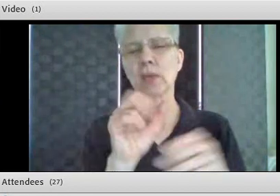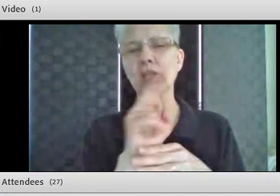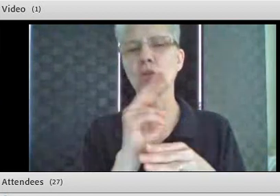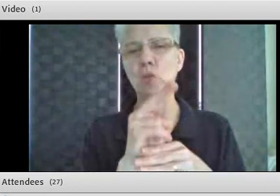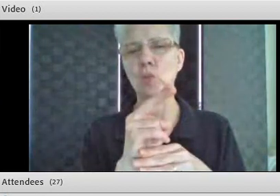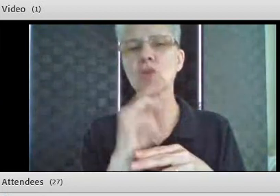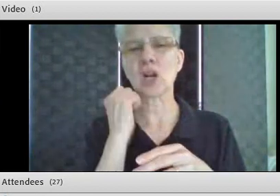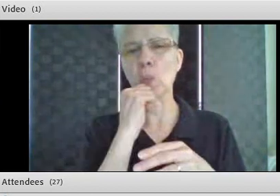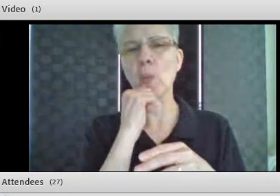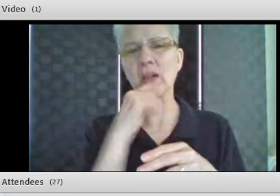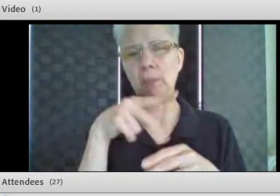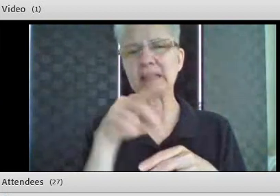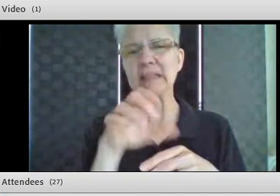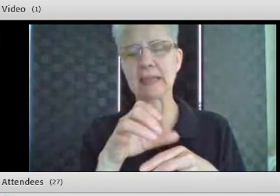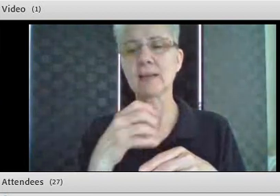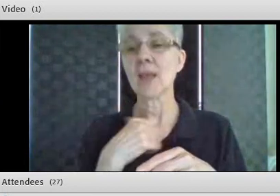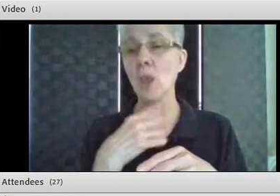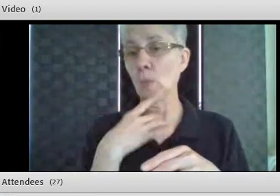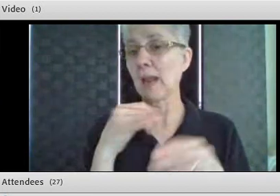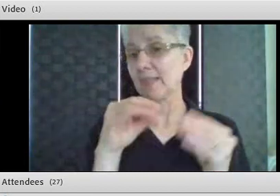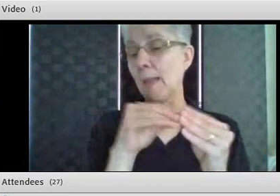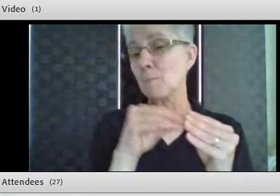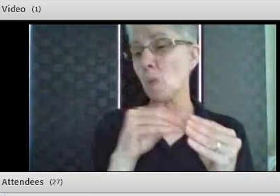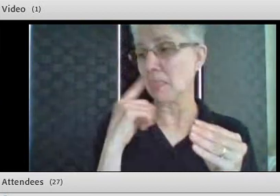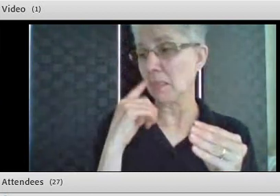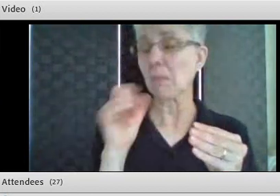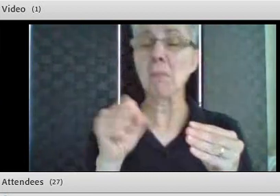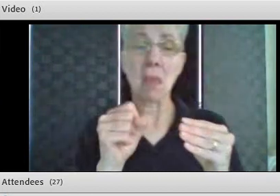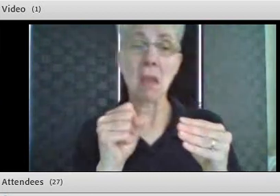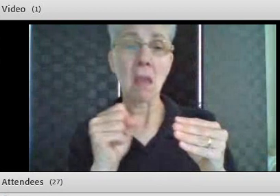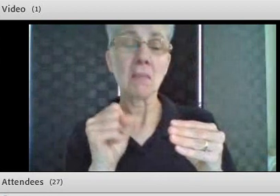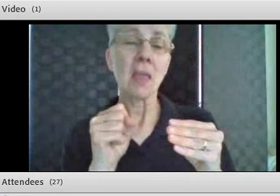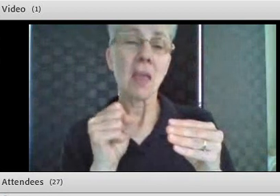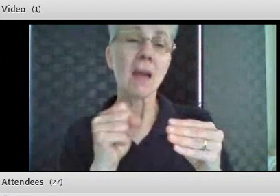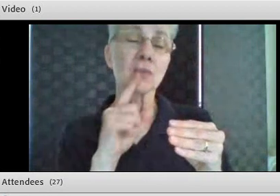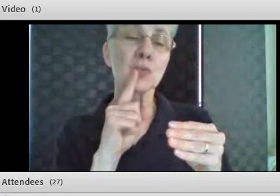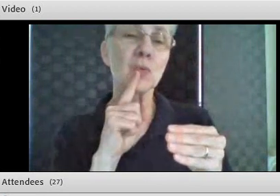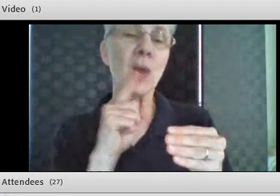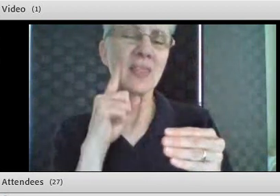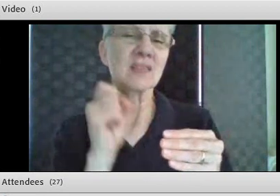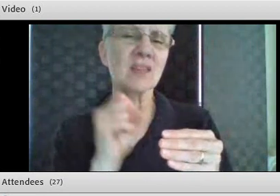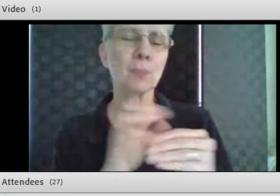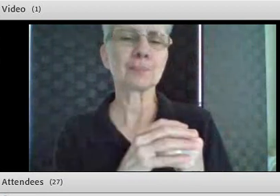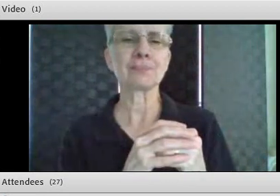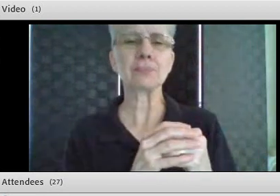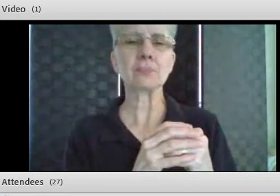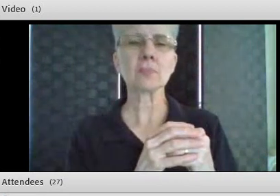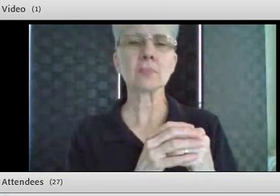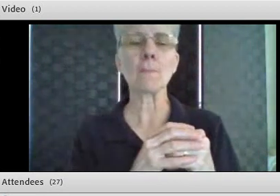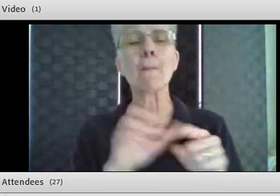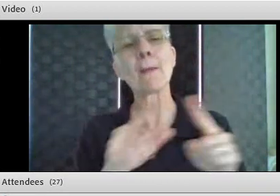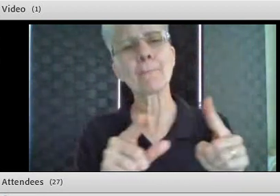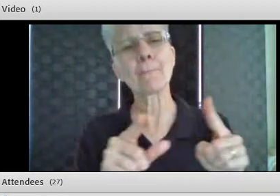because next after we talk about Garage Band, I'm going to show you Soundtrap, which is something that you can use on a regular PC.